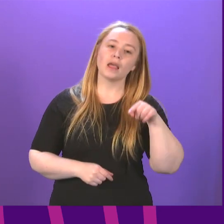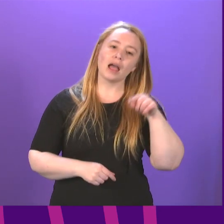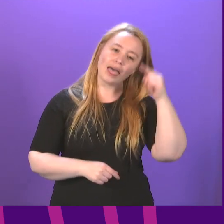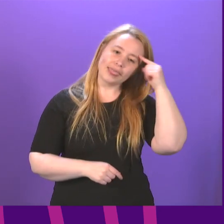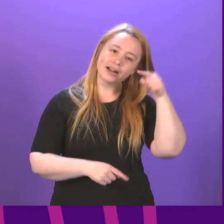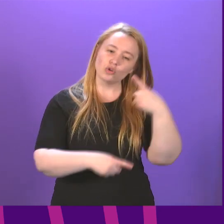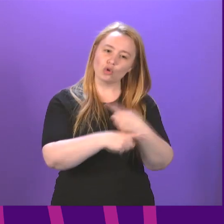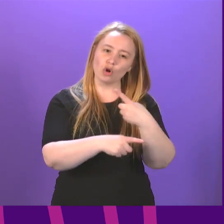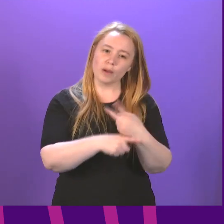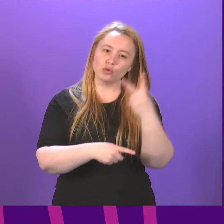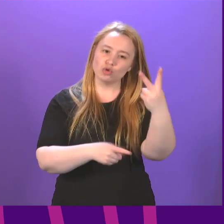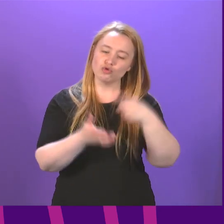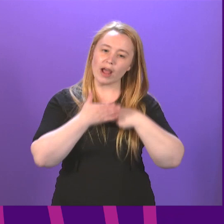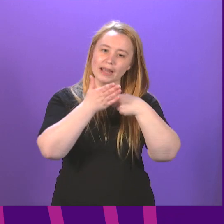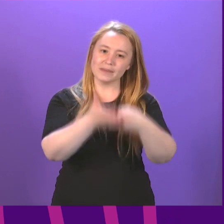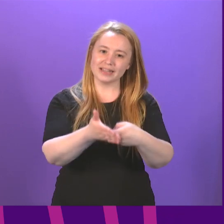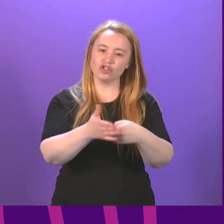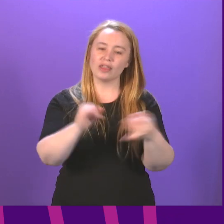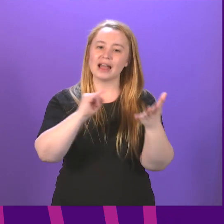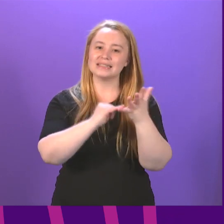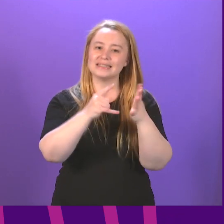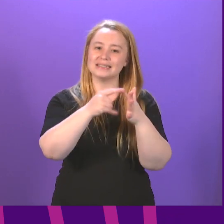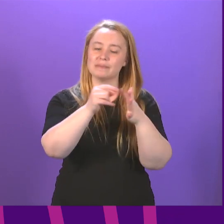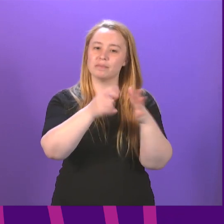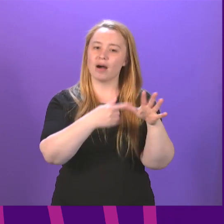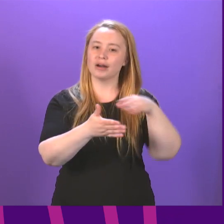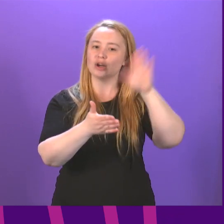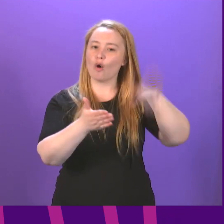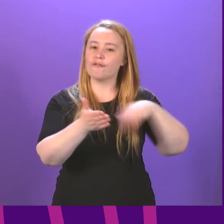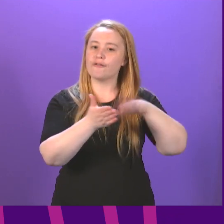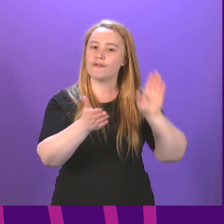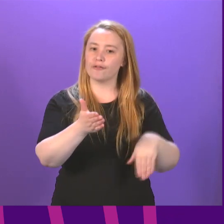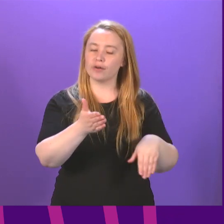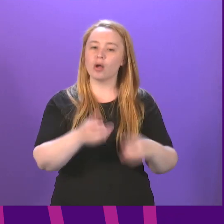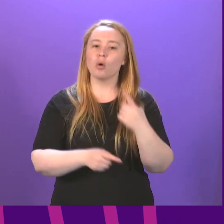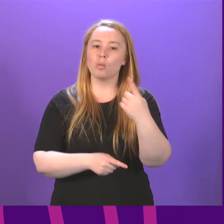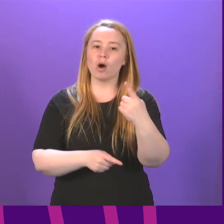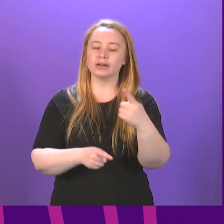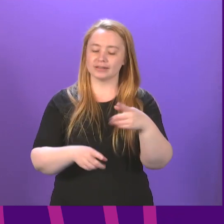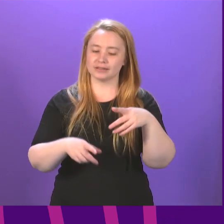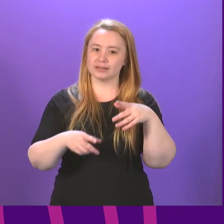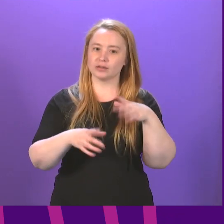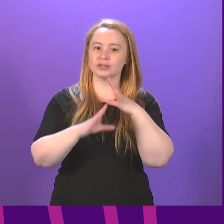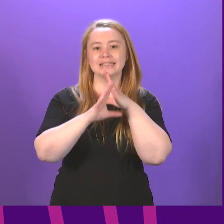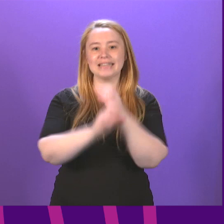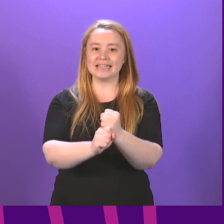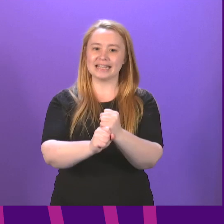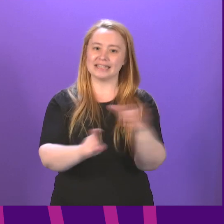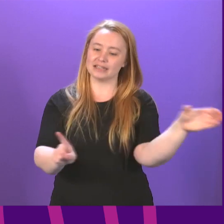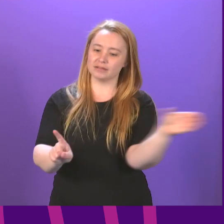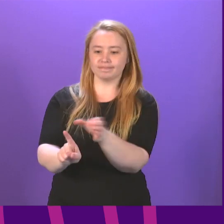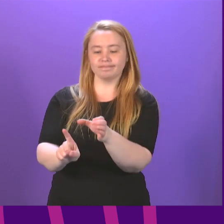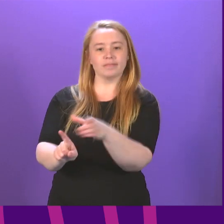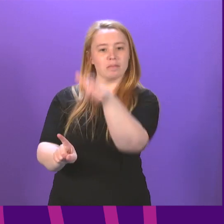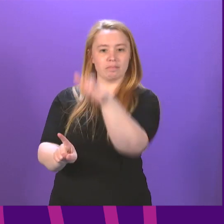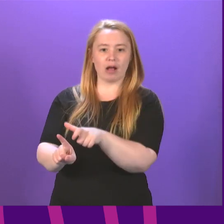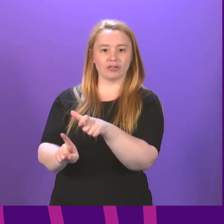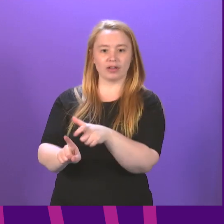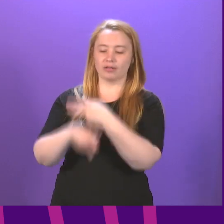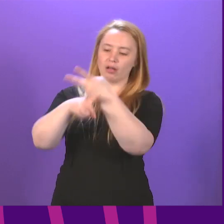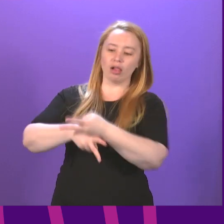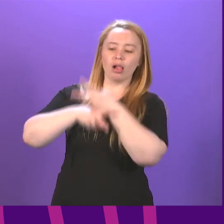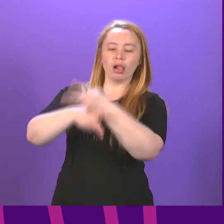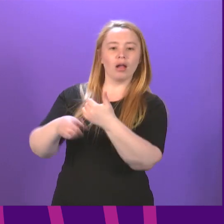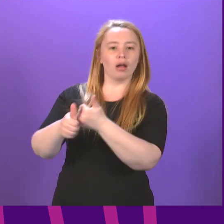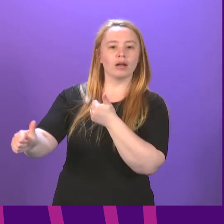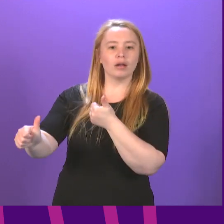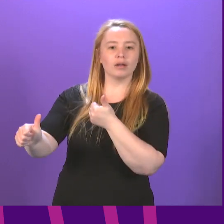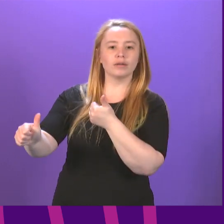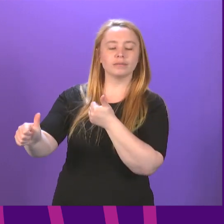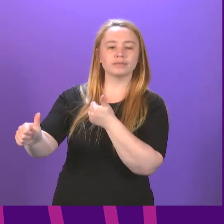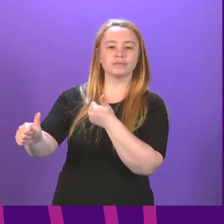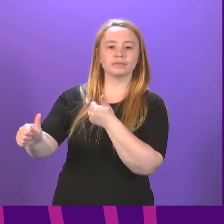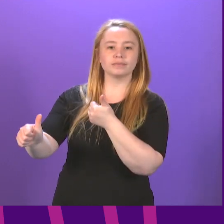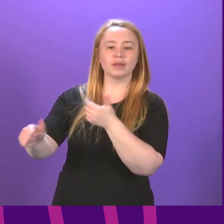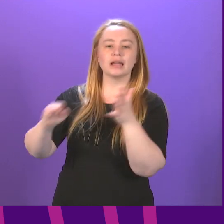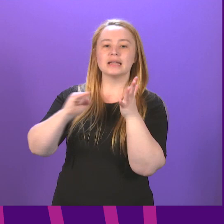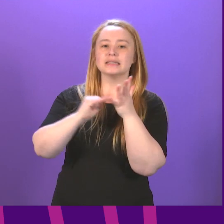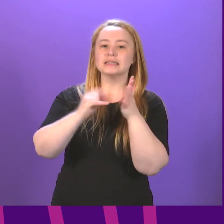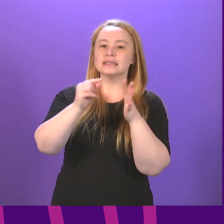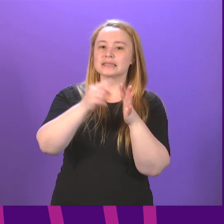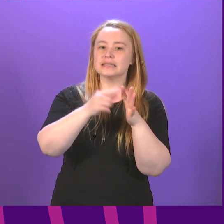the two recommendations that SEPA is not taking forward. The fact is that SEPA already dedicates